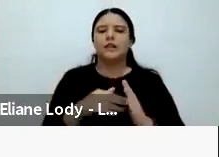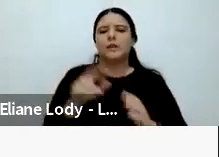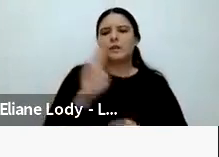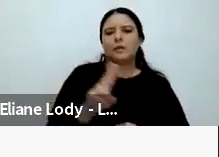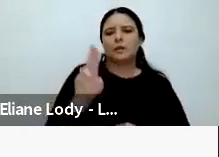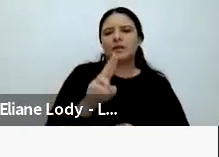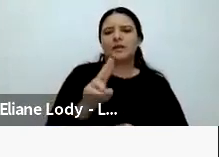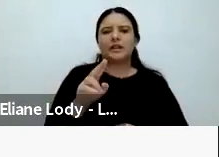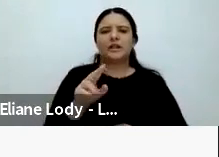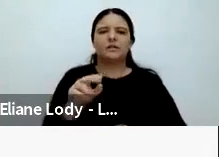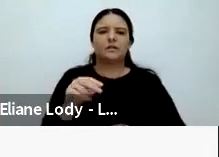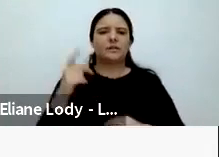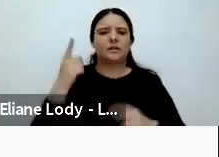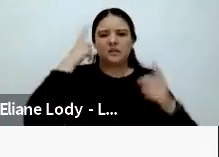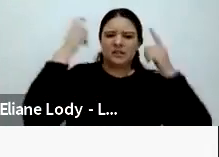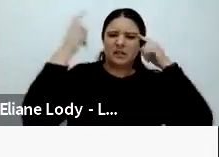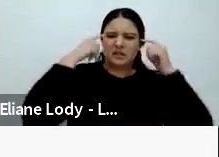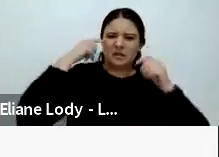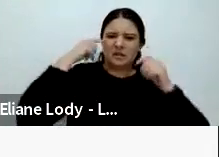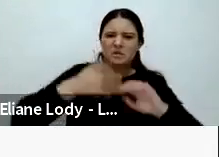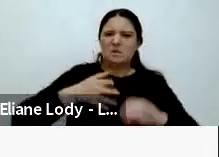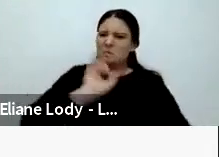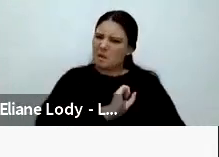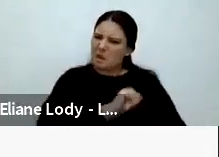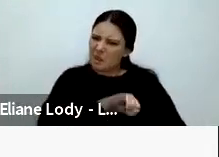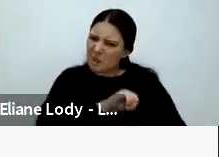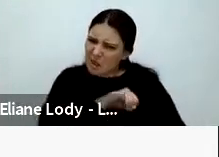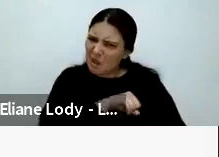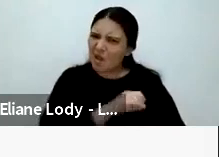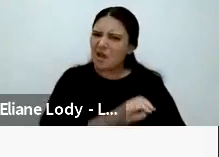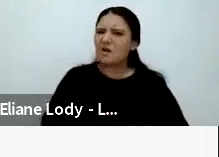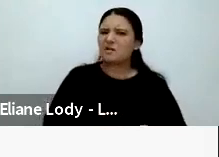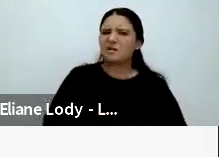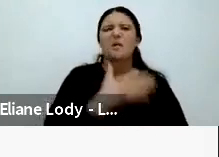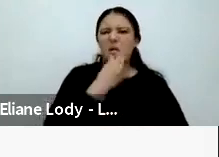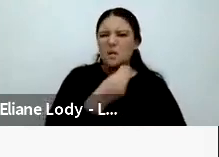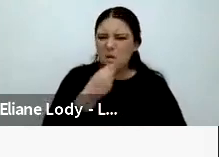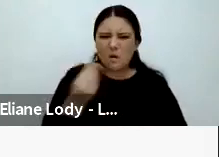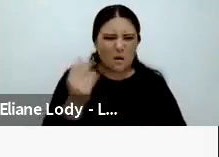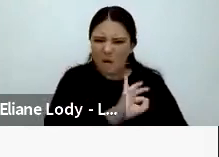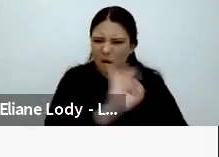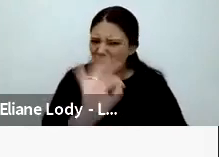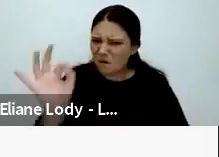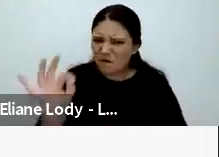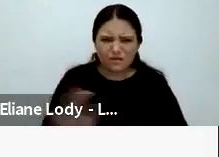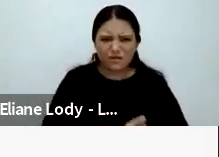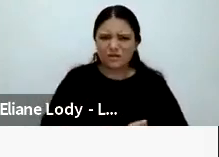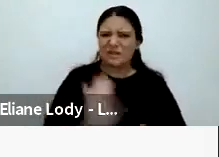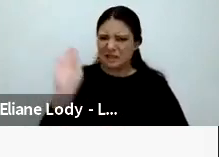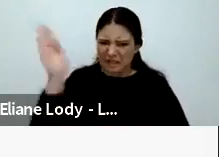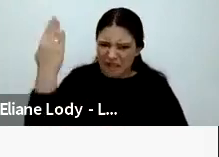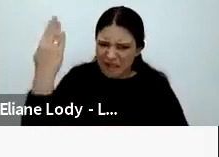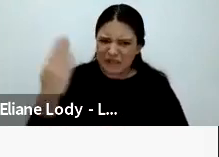And he was a loser. . And he was a trader, you And he was a trader. He was a traitor because he led a was a traitor because he led a.